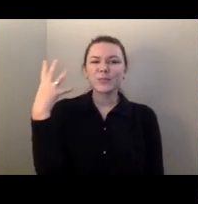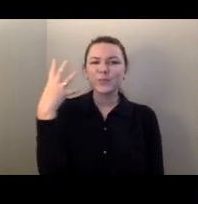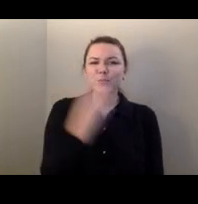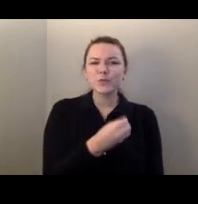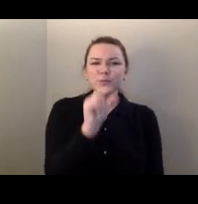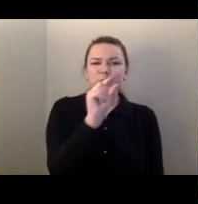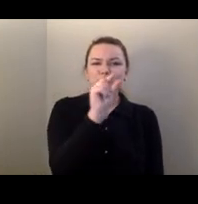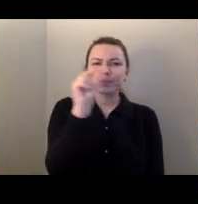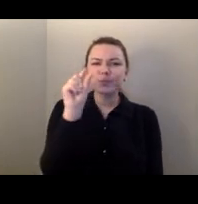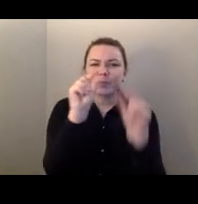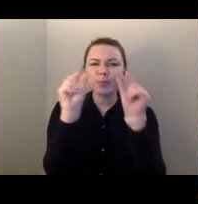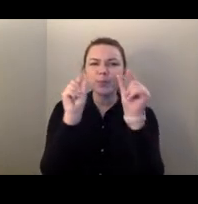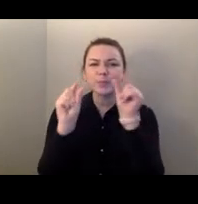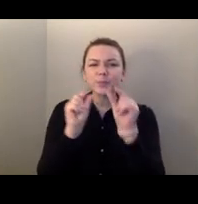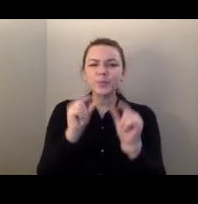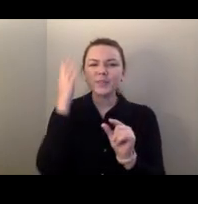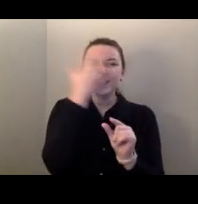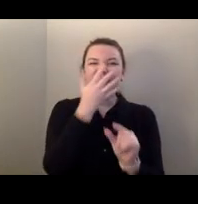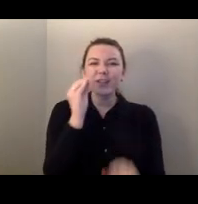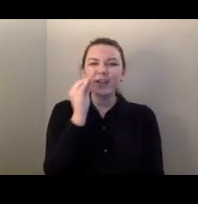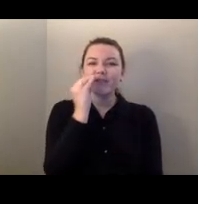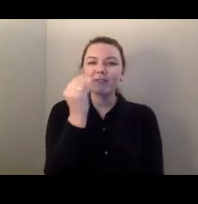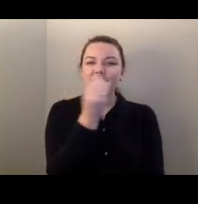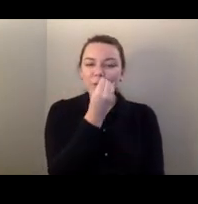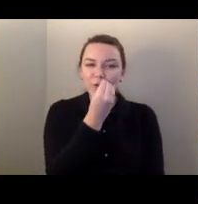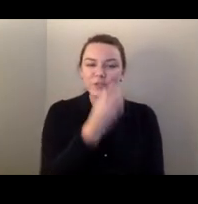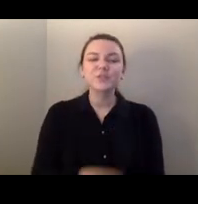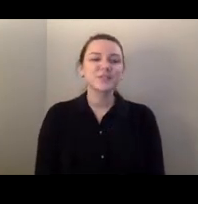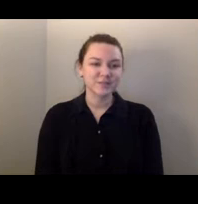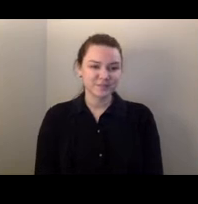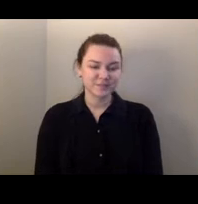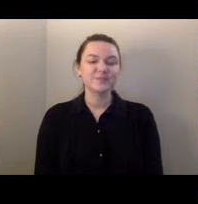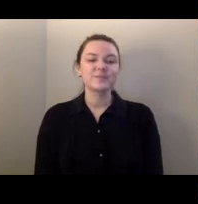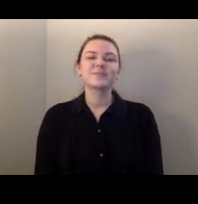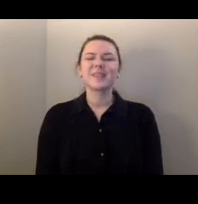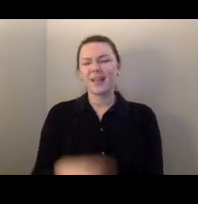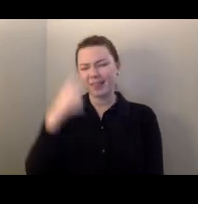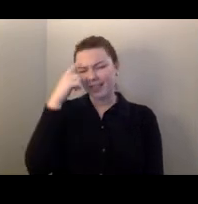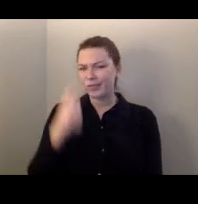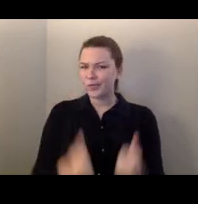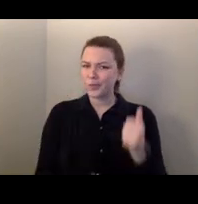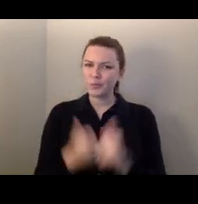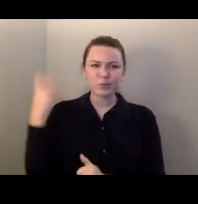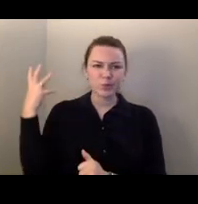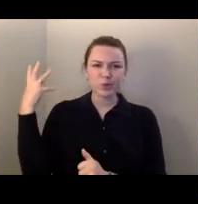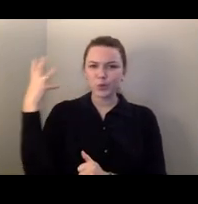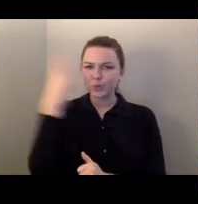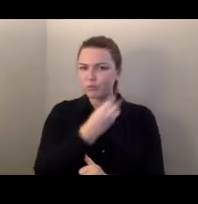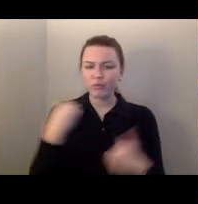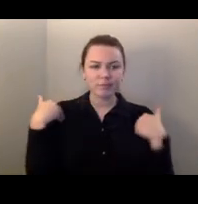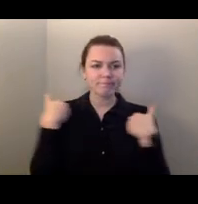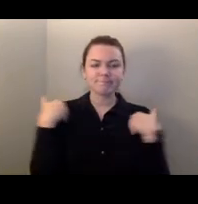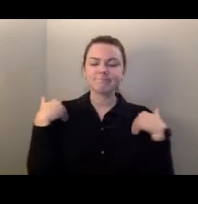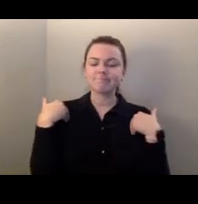They look just like flowers. I think they are one of the most beautiful organisms in the world. So here in Hawaii,